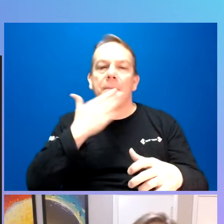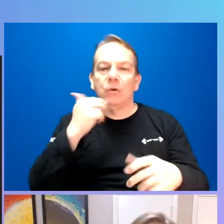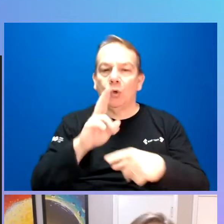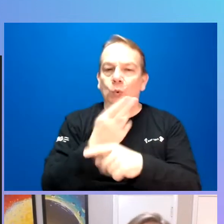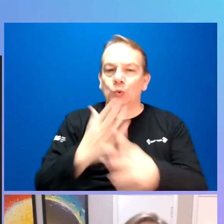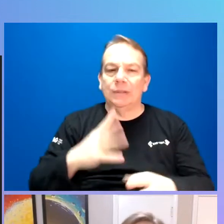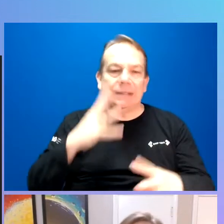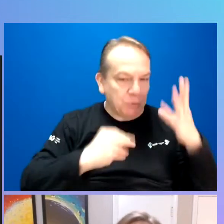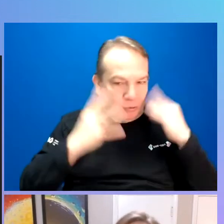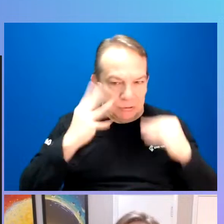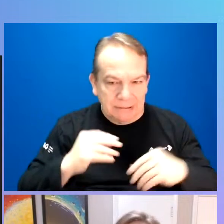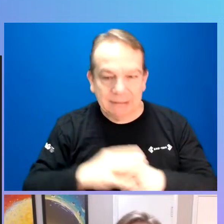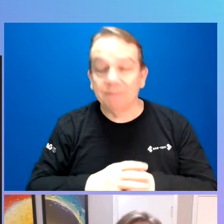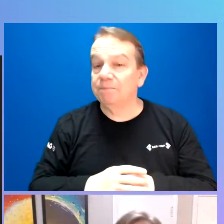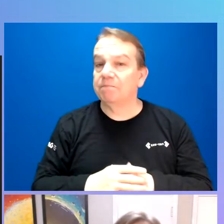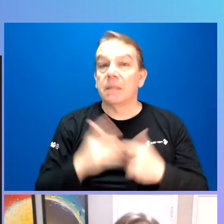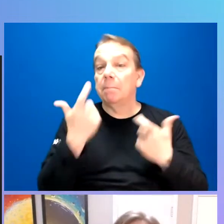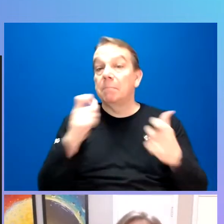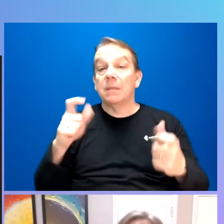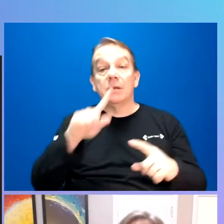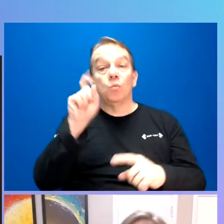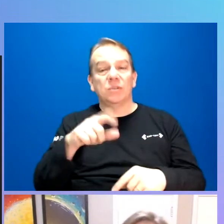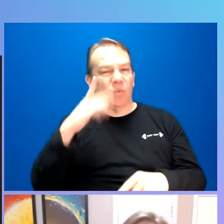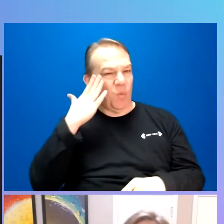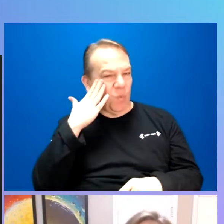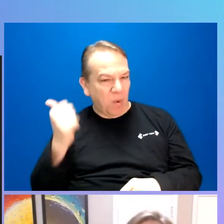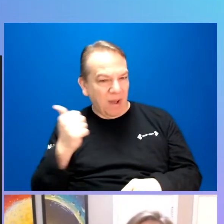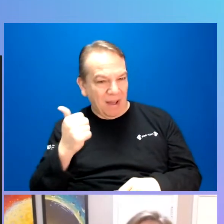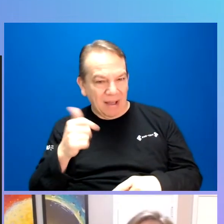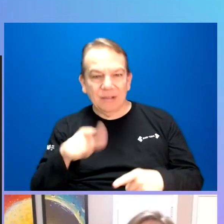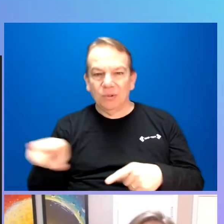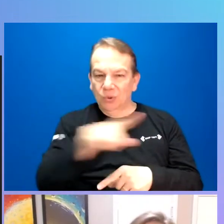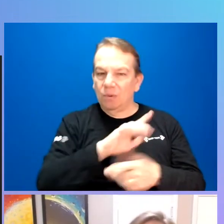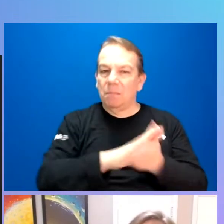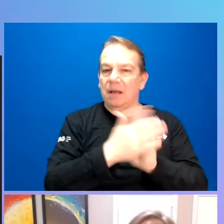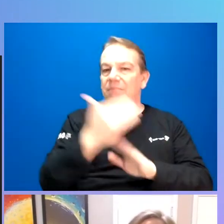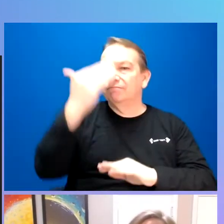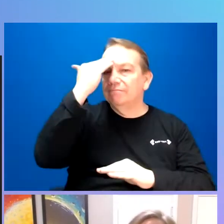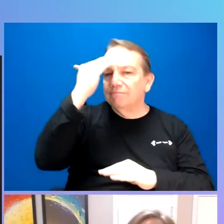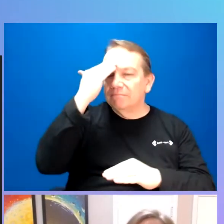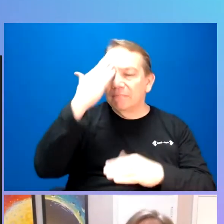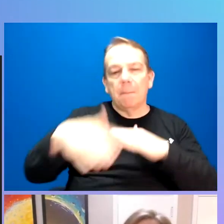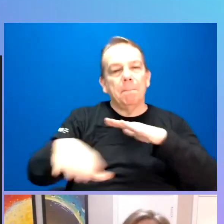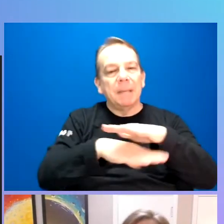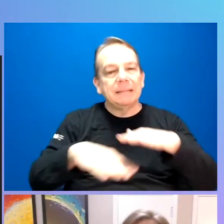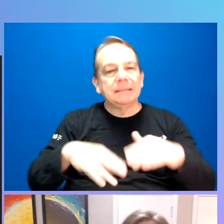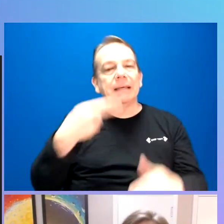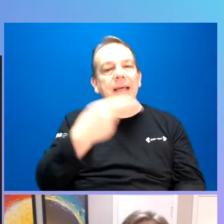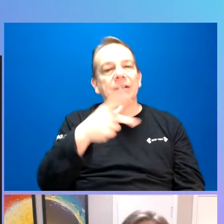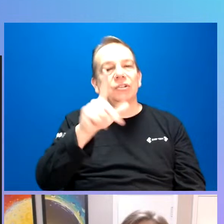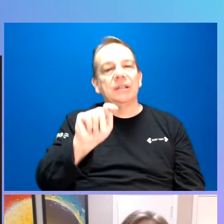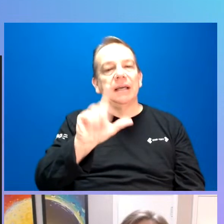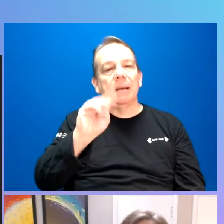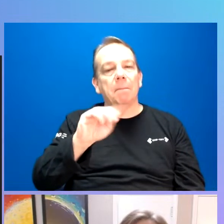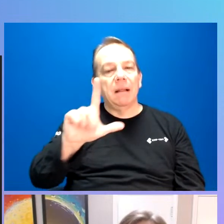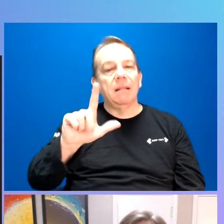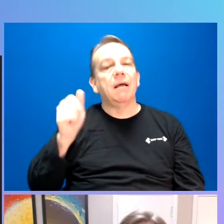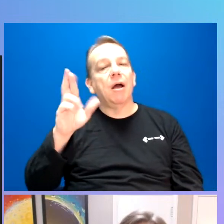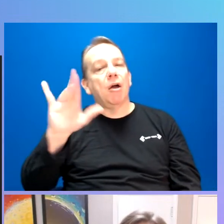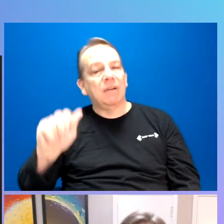question why should Uxers get familiar with the basic HTML and